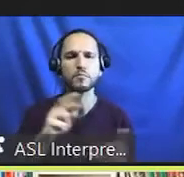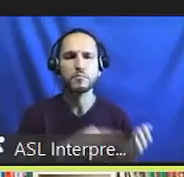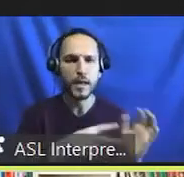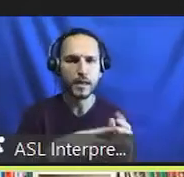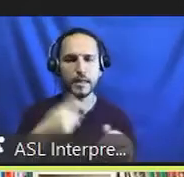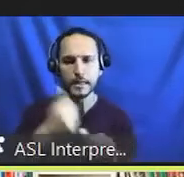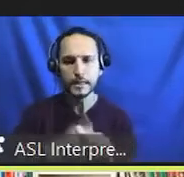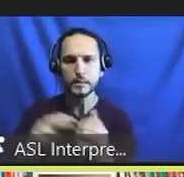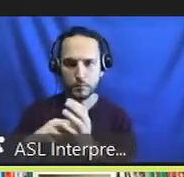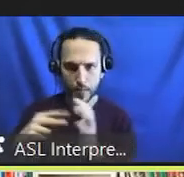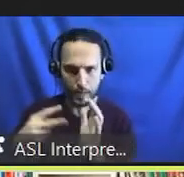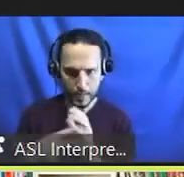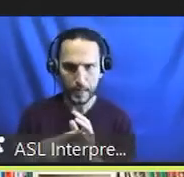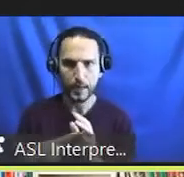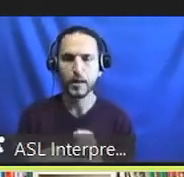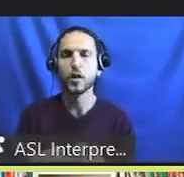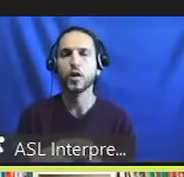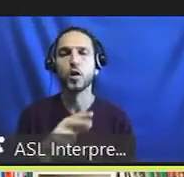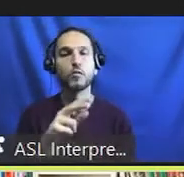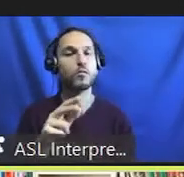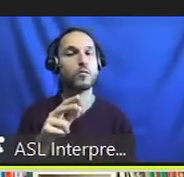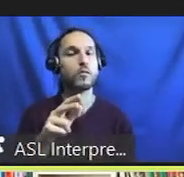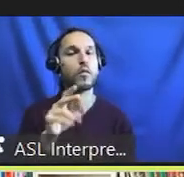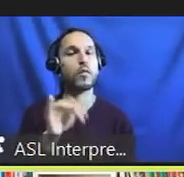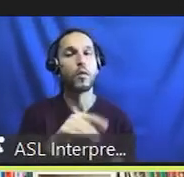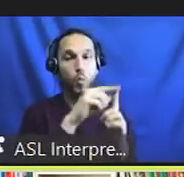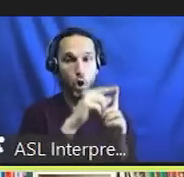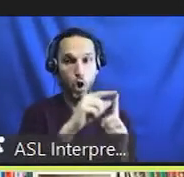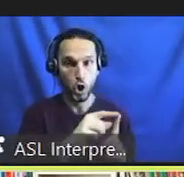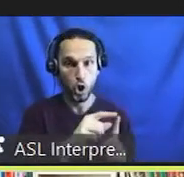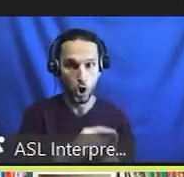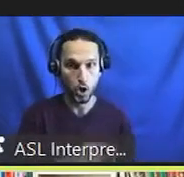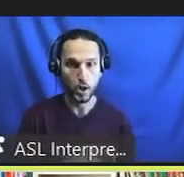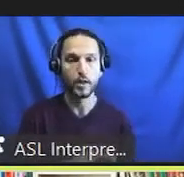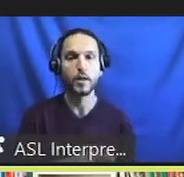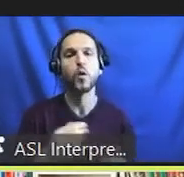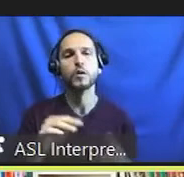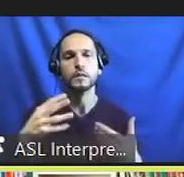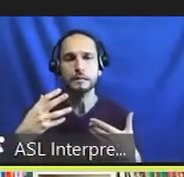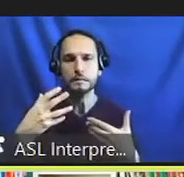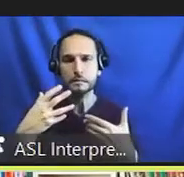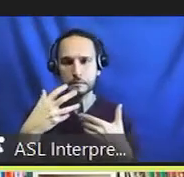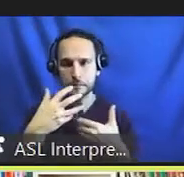It's the process of taking the verbatim or summarized notes